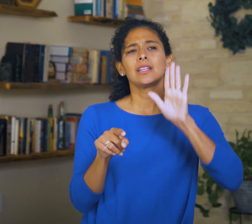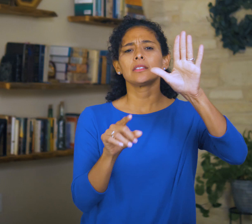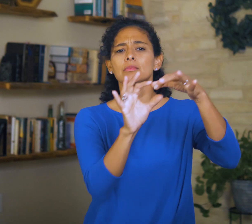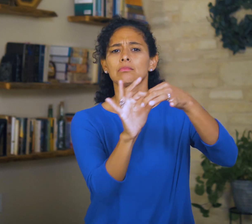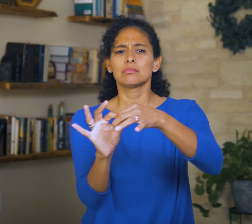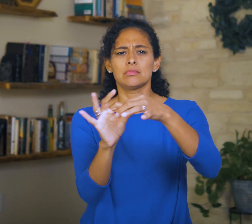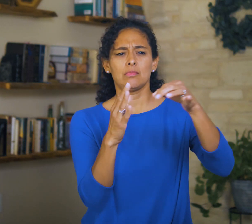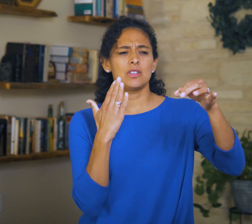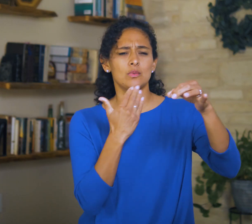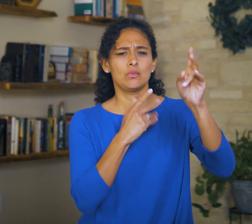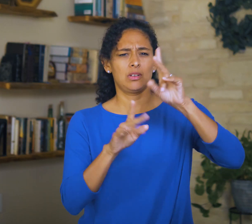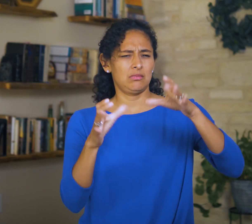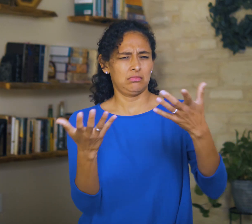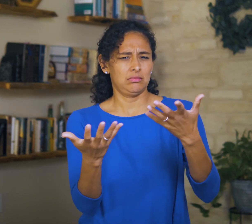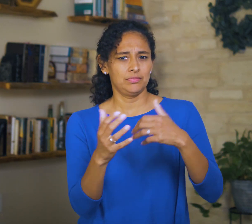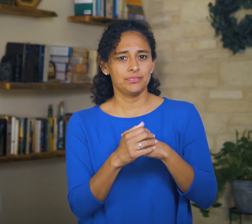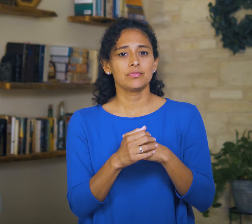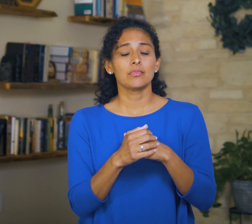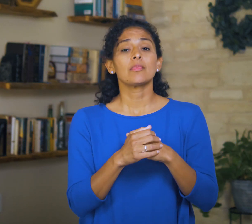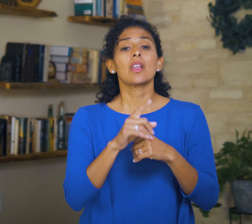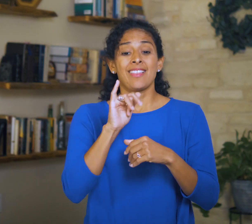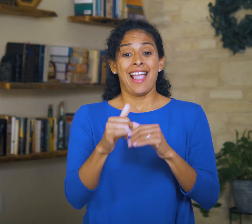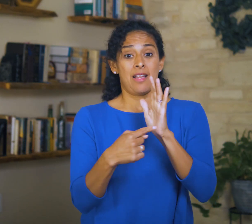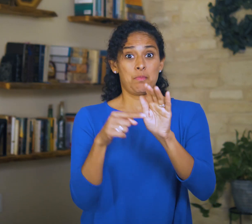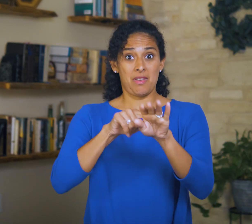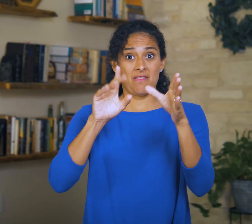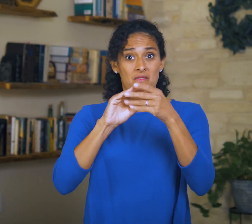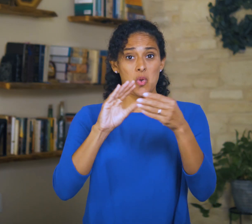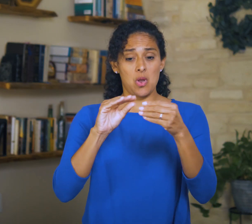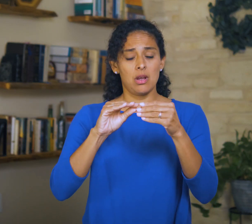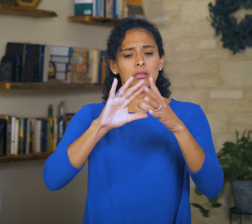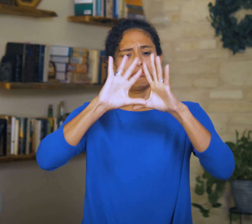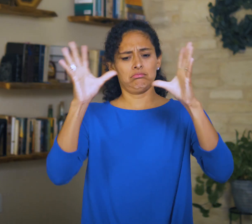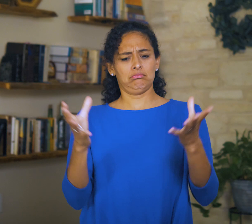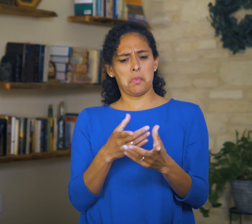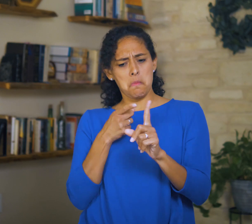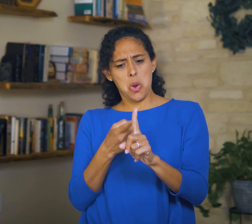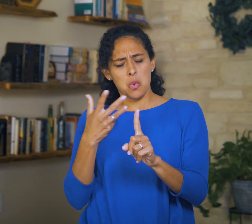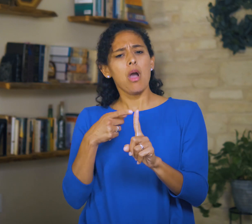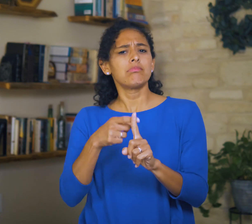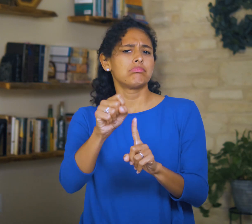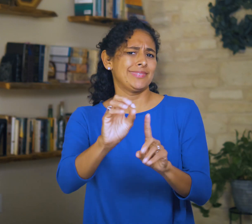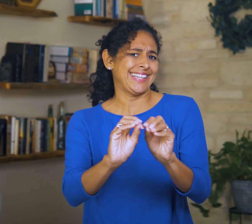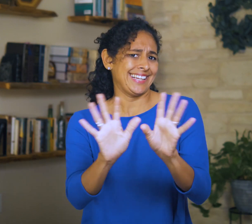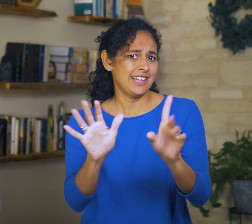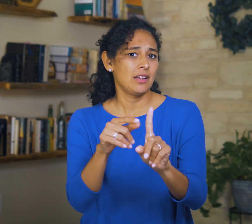about His relationship with Israel. While the overall point of the metaphor is clear,